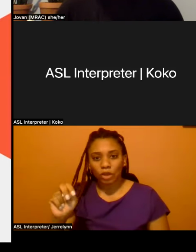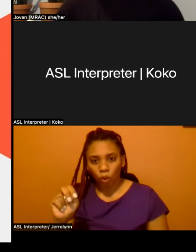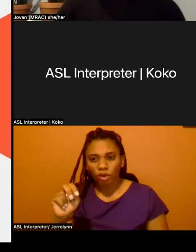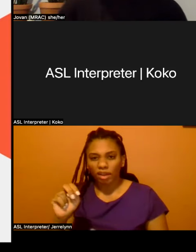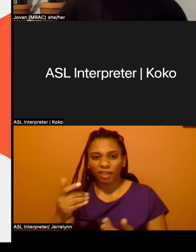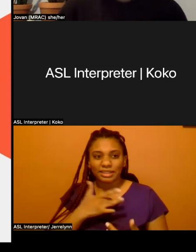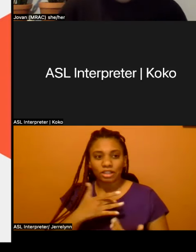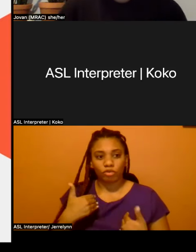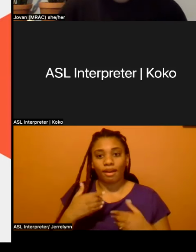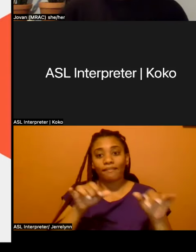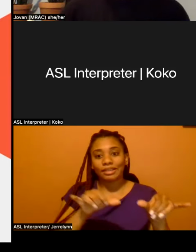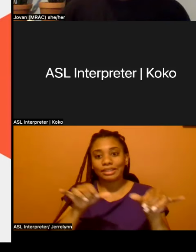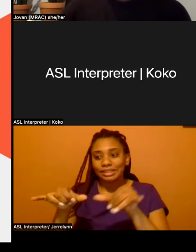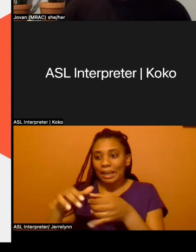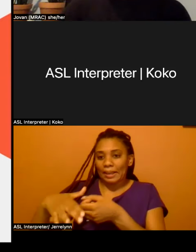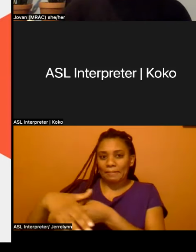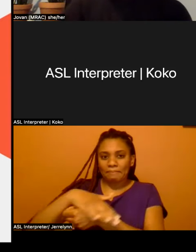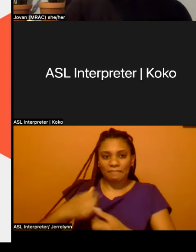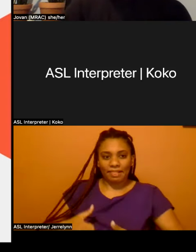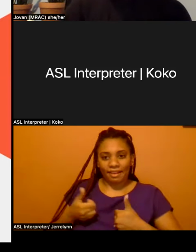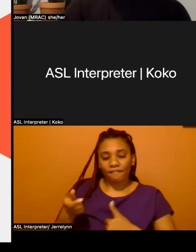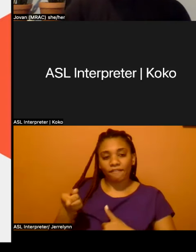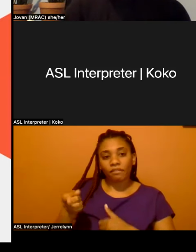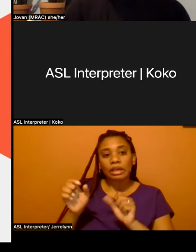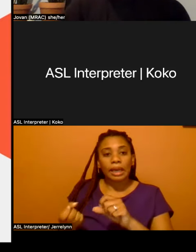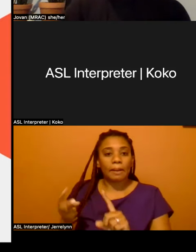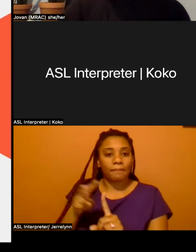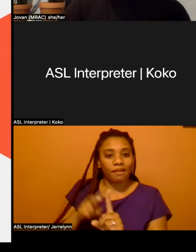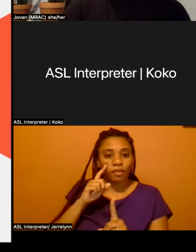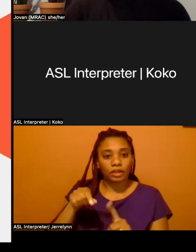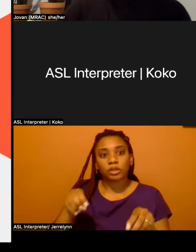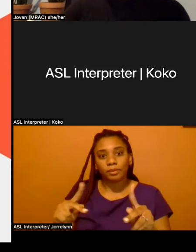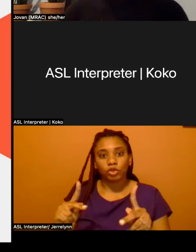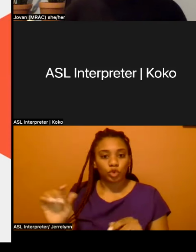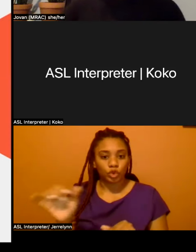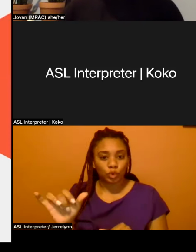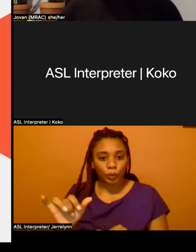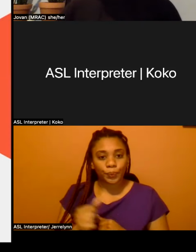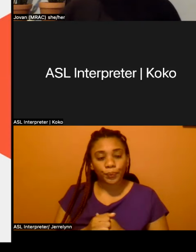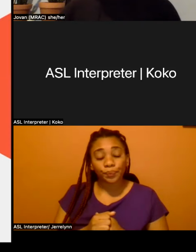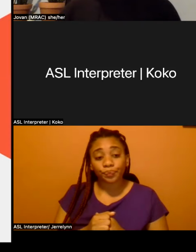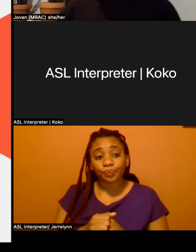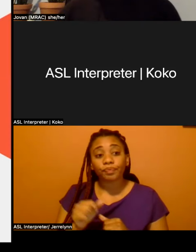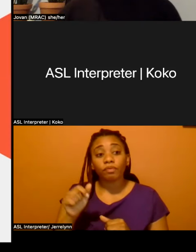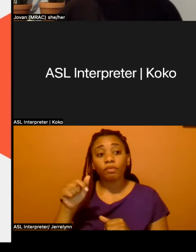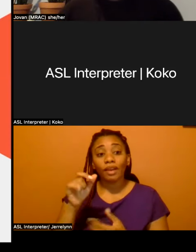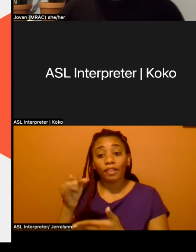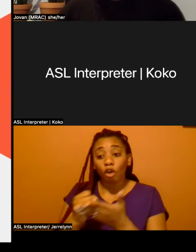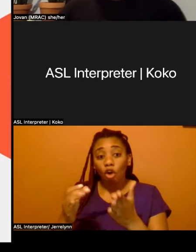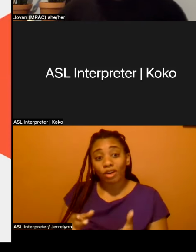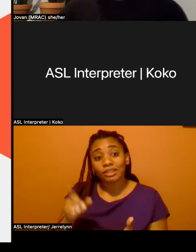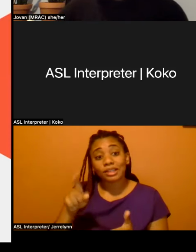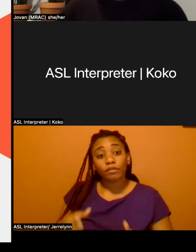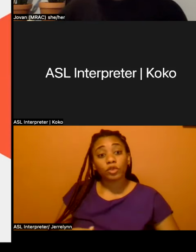are also eligible to apply for this opportunity. Artists must live in the eligible region